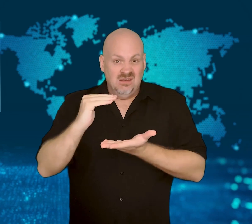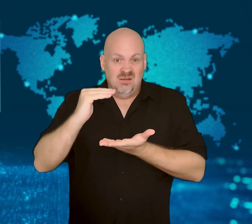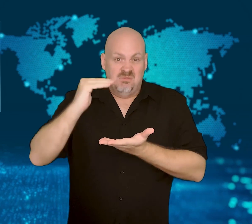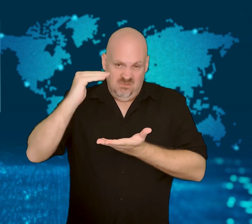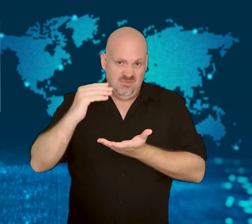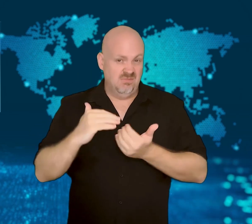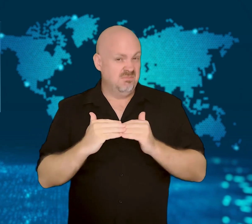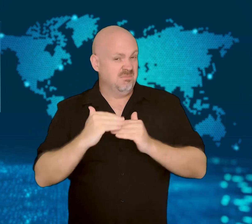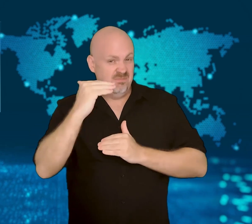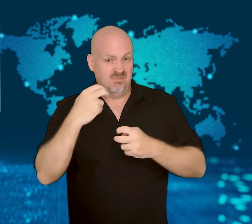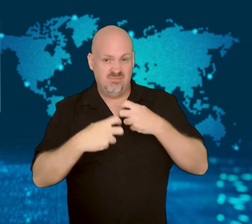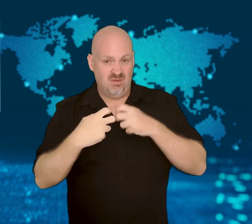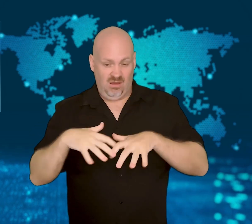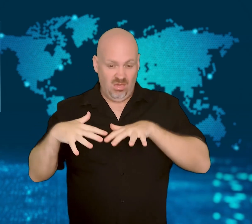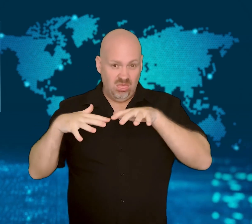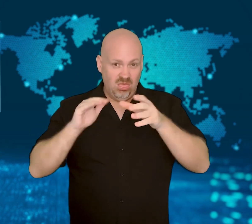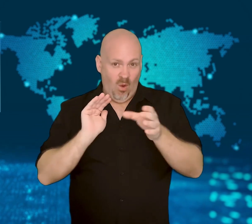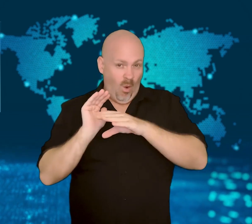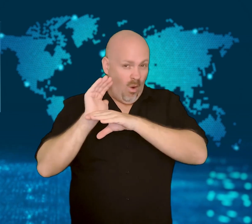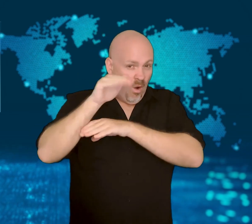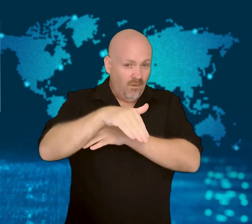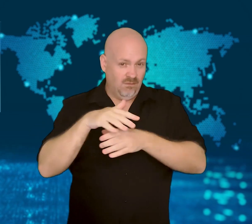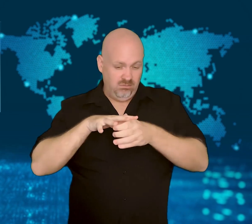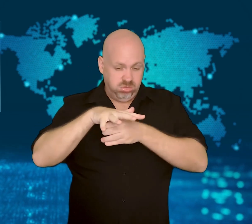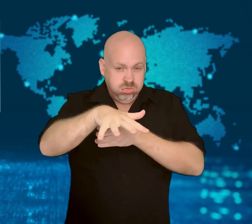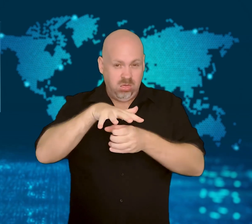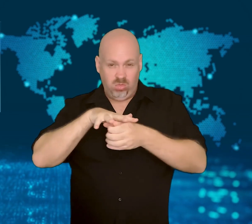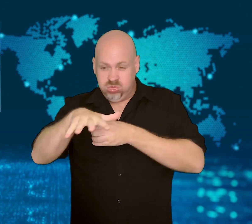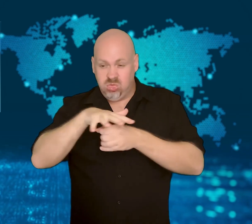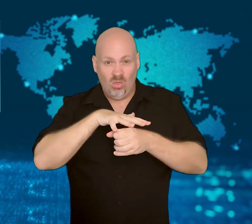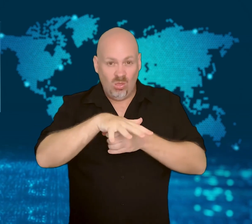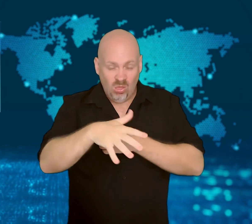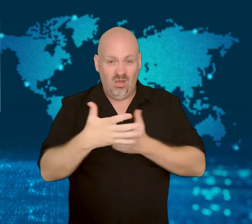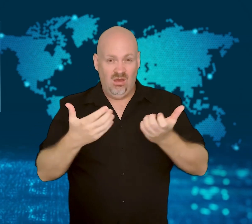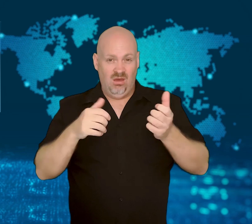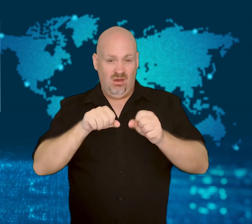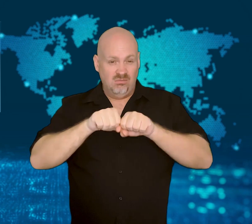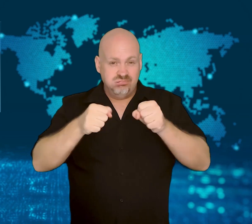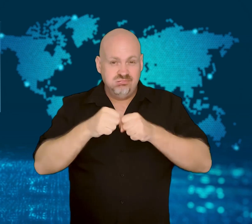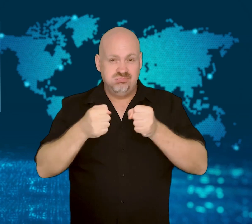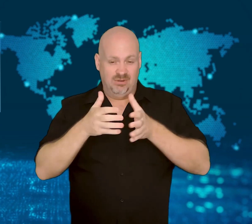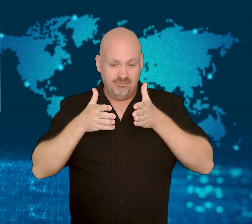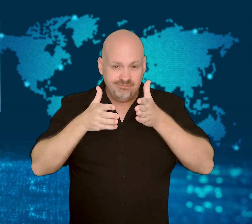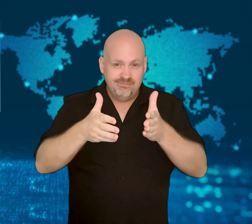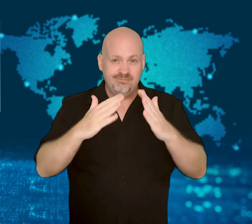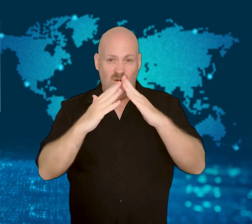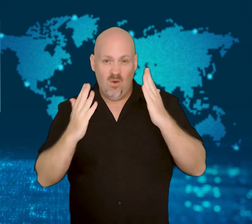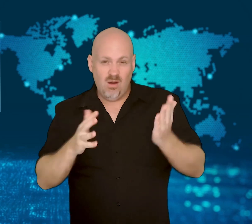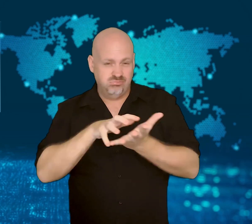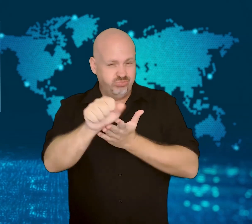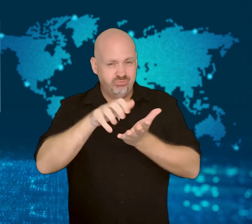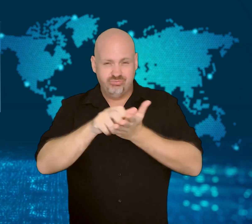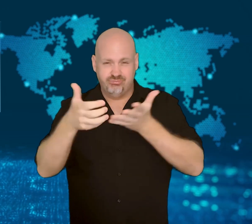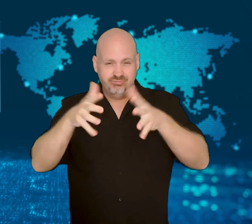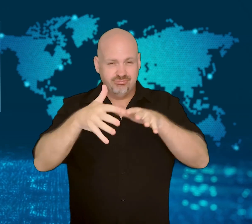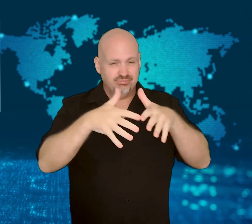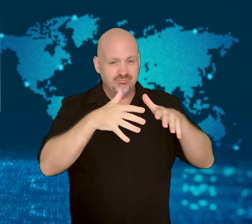However, the additional monsoon cycles have brought flooding and destruction.